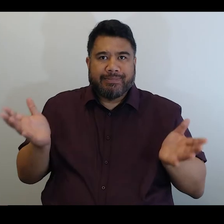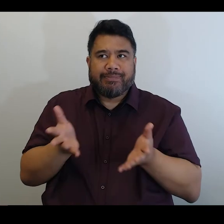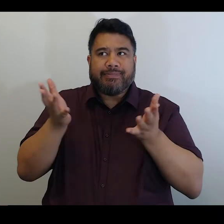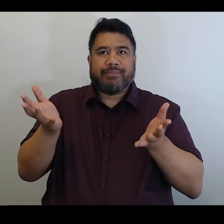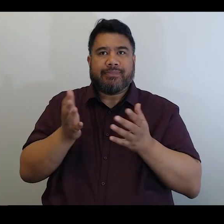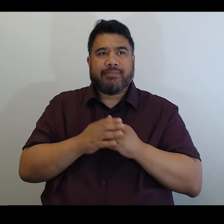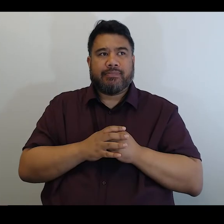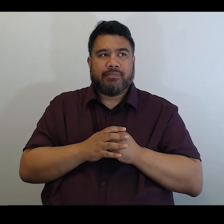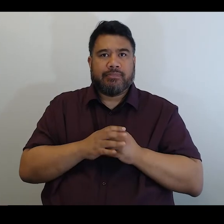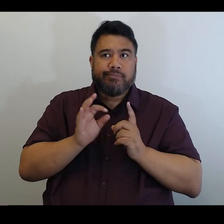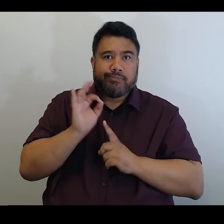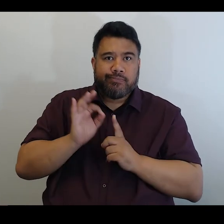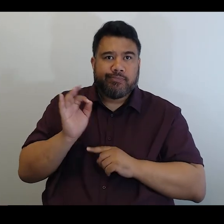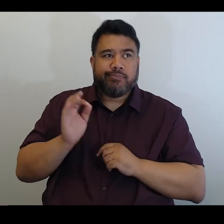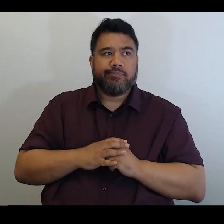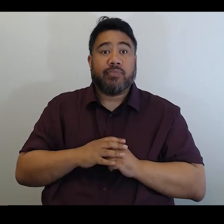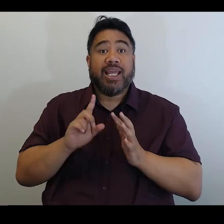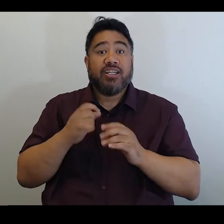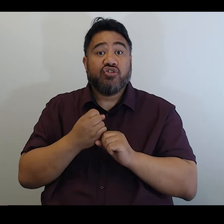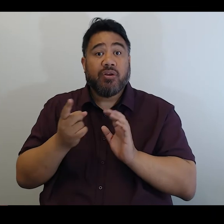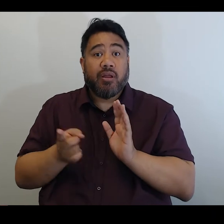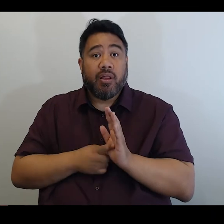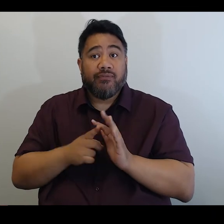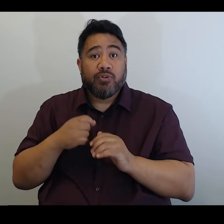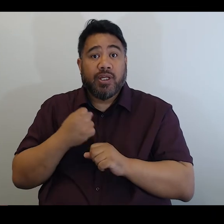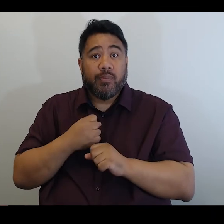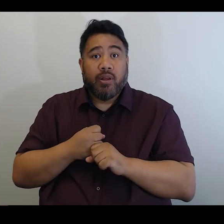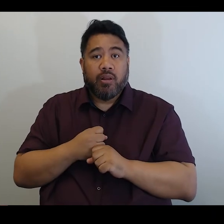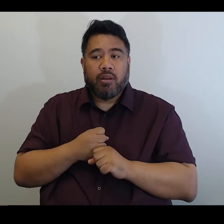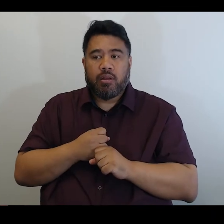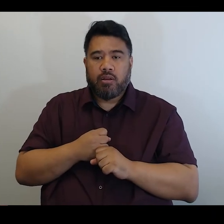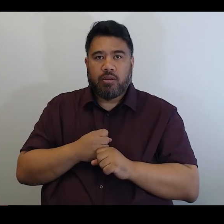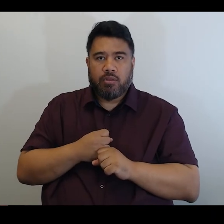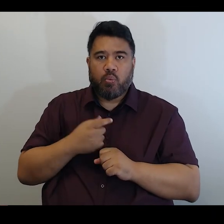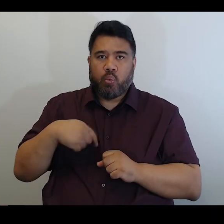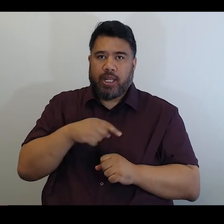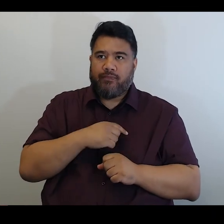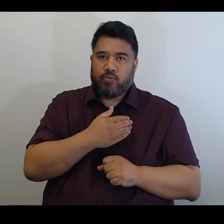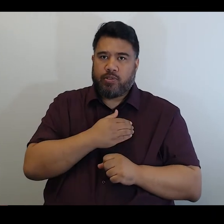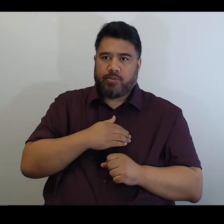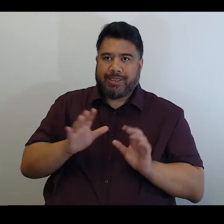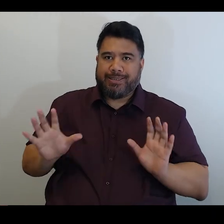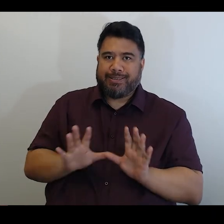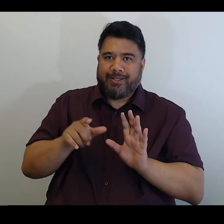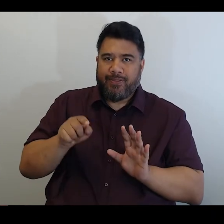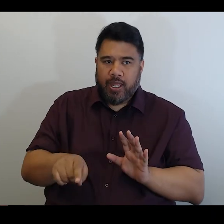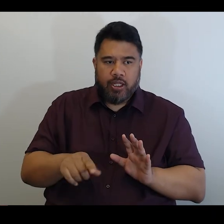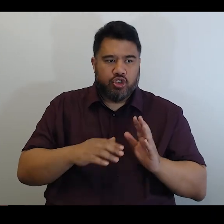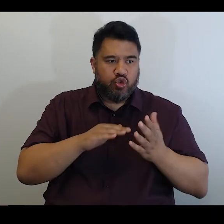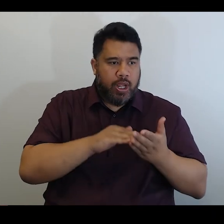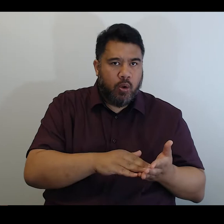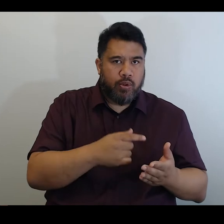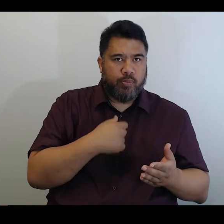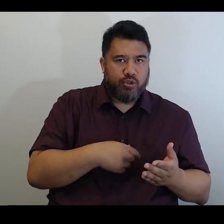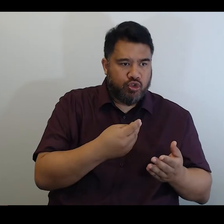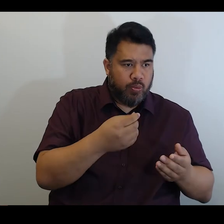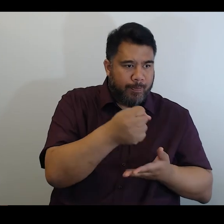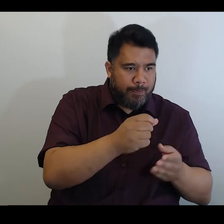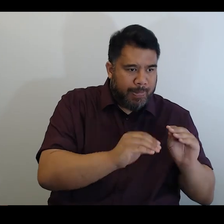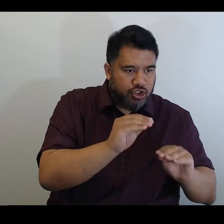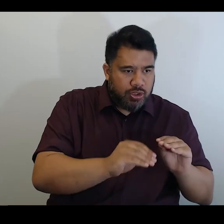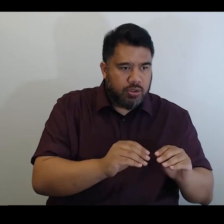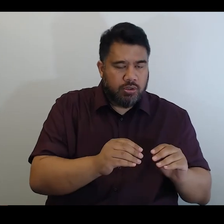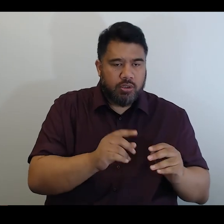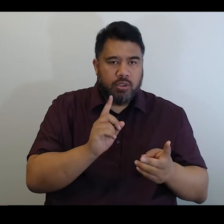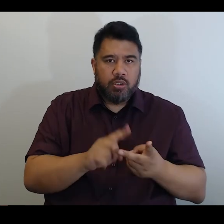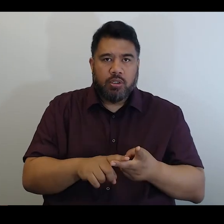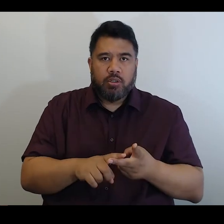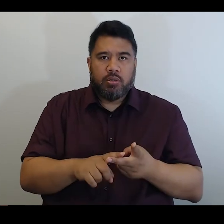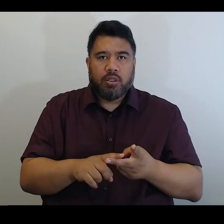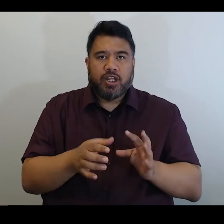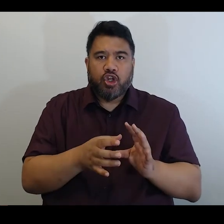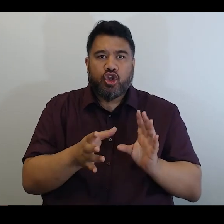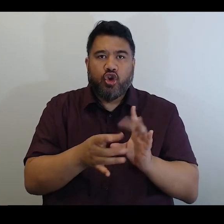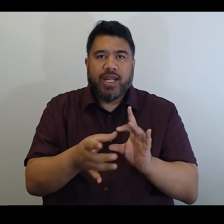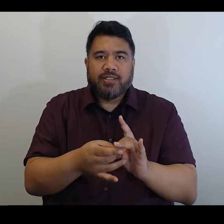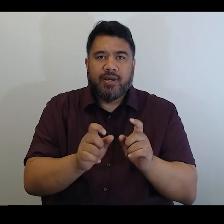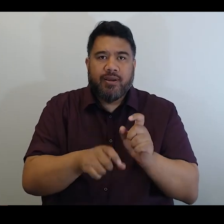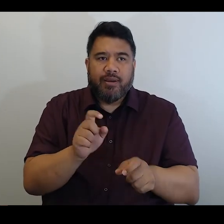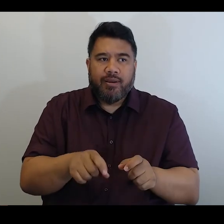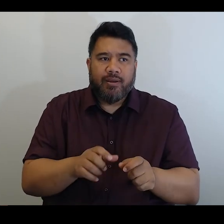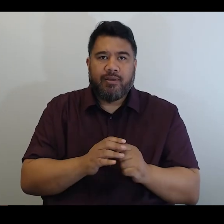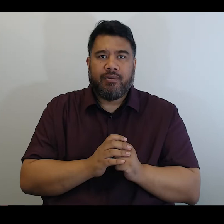through, you know, things like personal budgets and connectors and investing in community to grow its capability capacity, and we need to start delivering that next year.